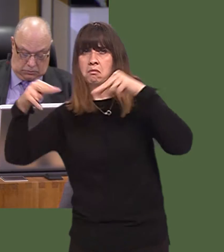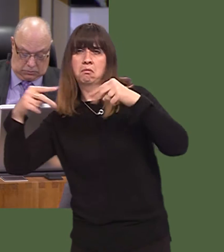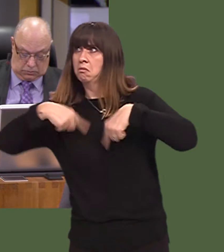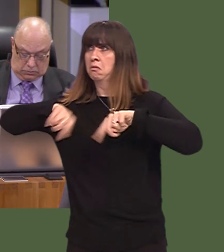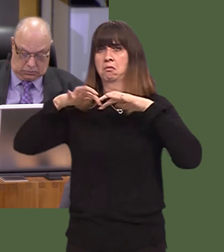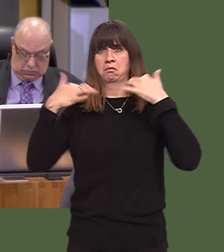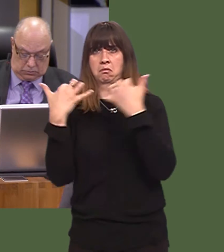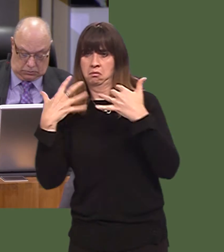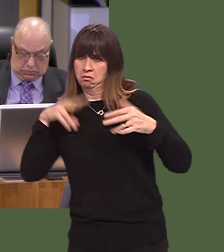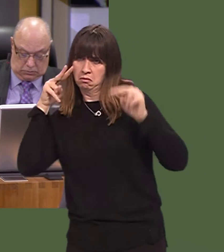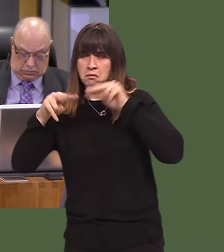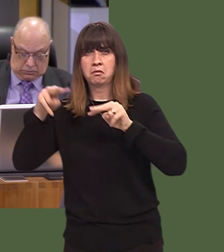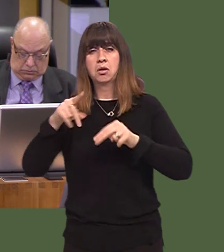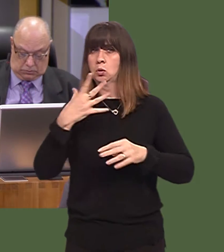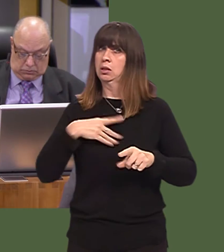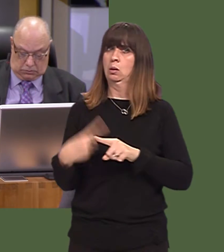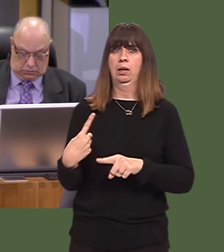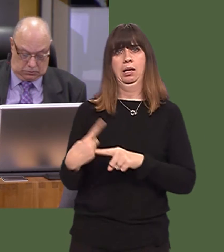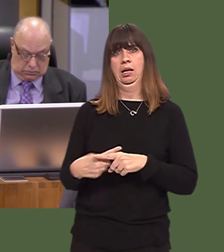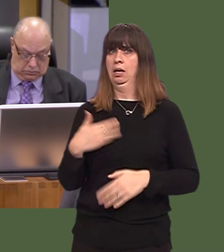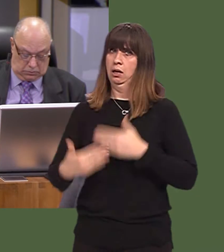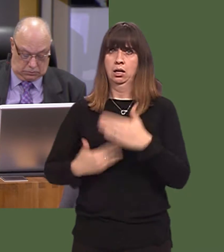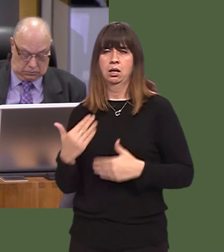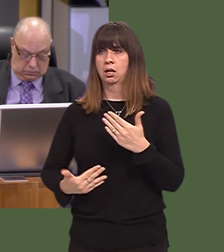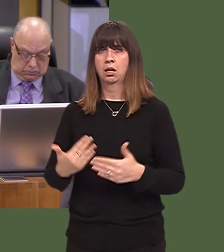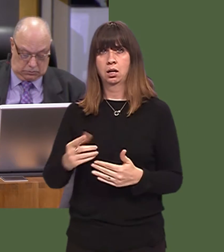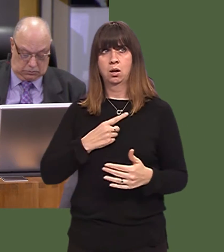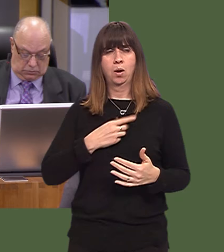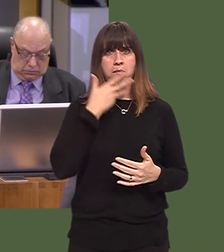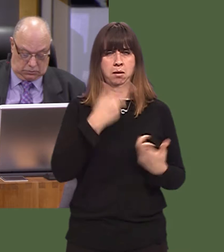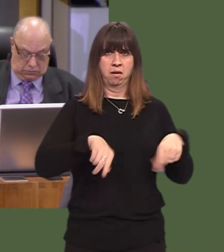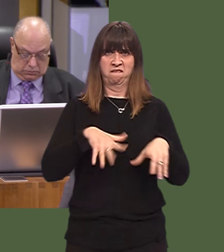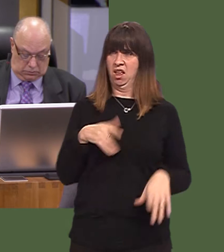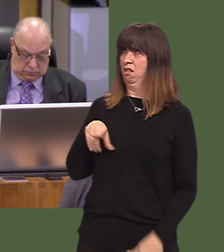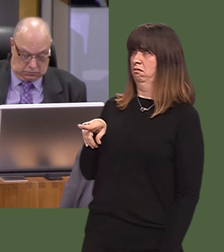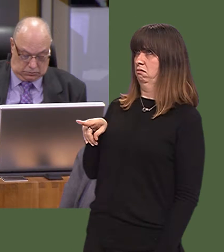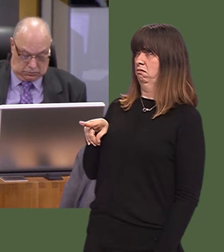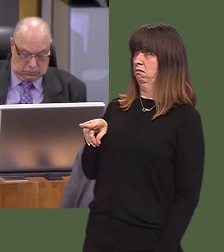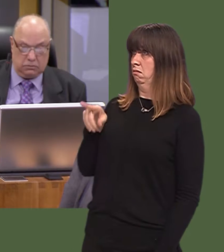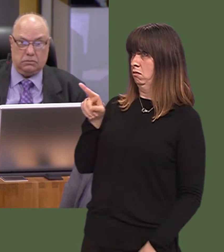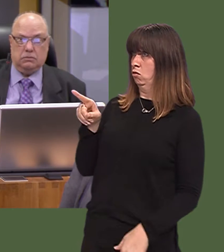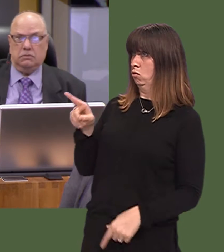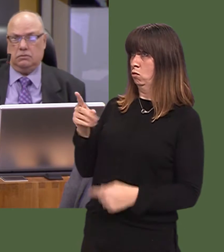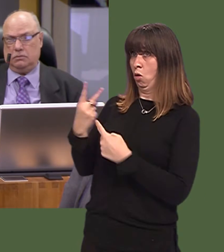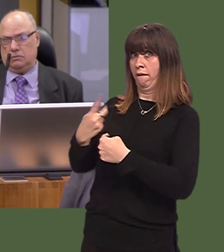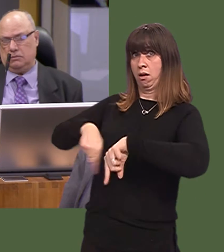But the thing is you do have to act quickly so that the public can be assured they will be protected.